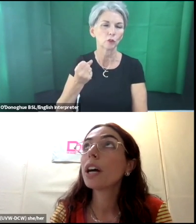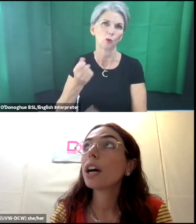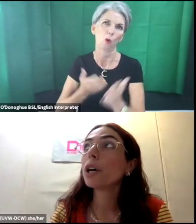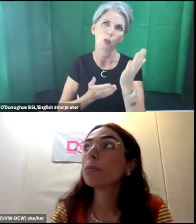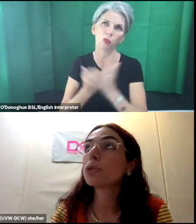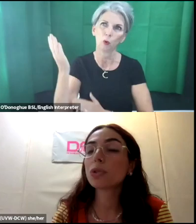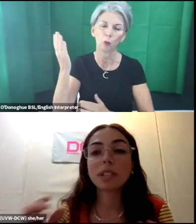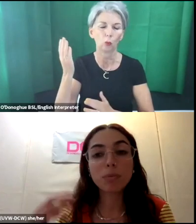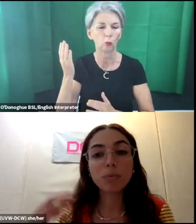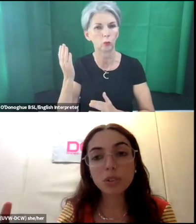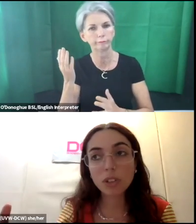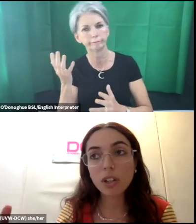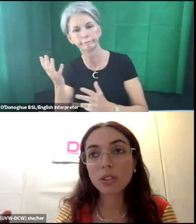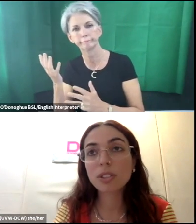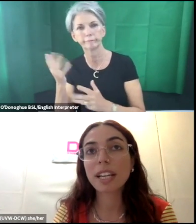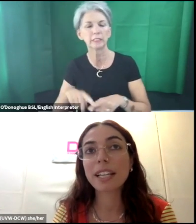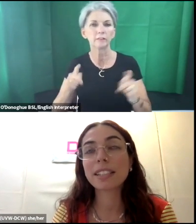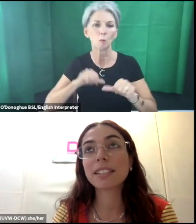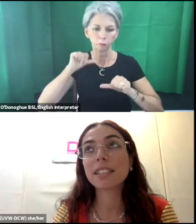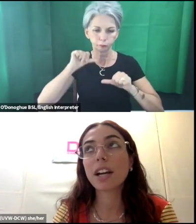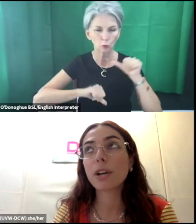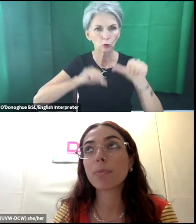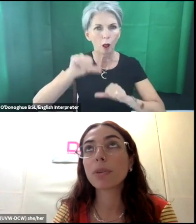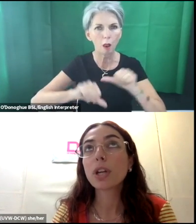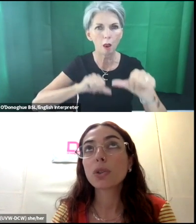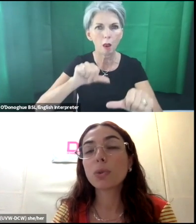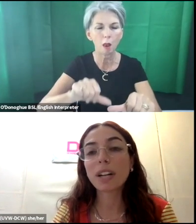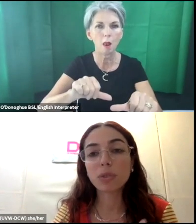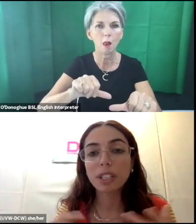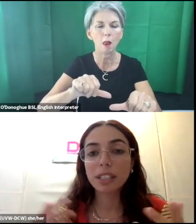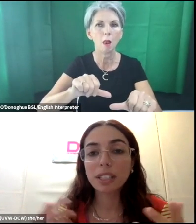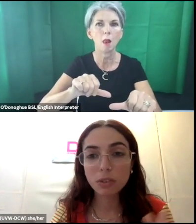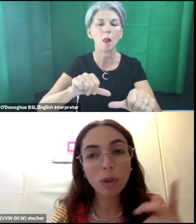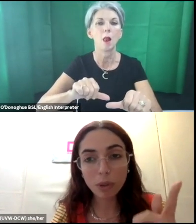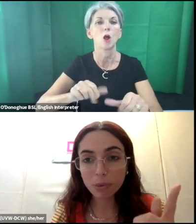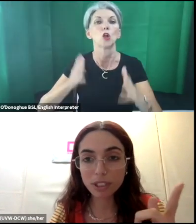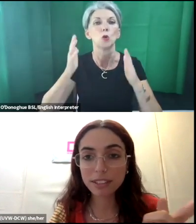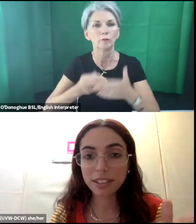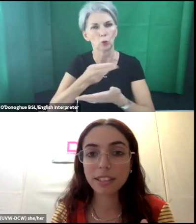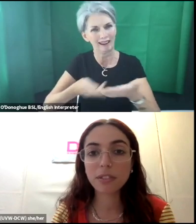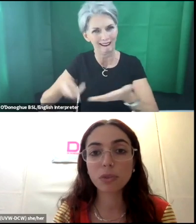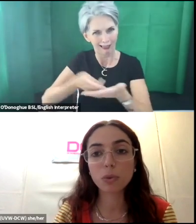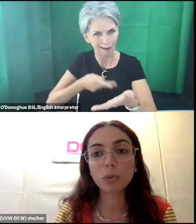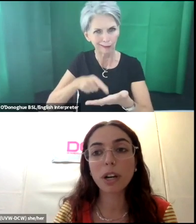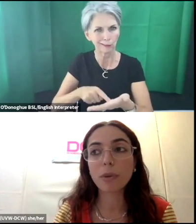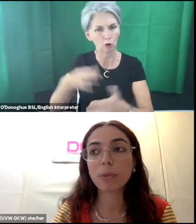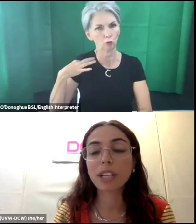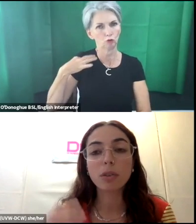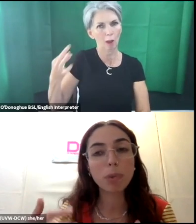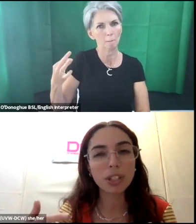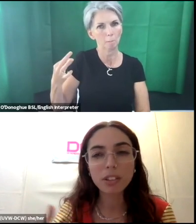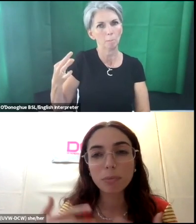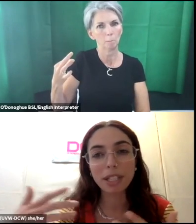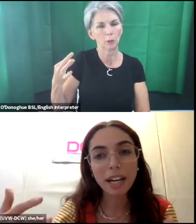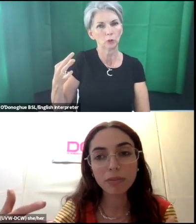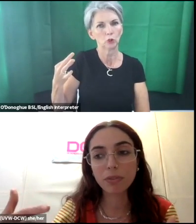certain protocols and you have to elect one representative to bargain on behalf